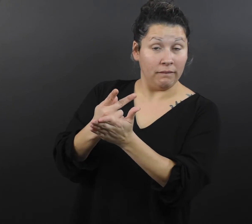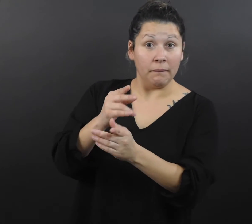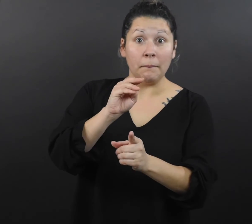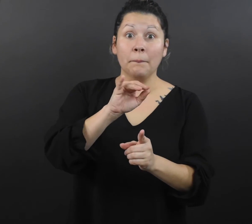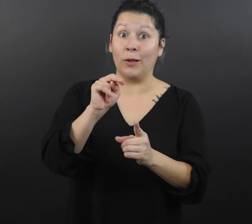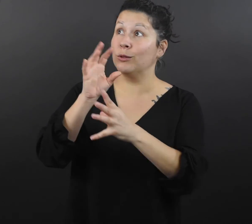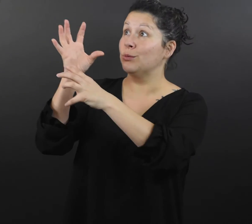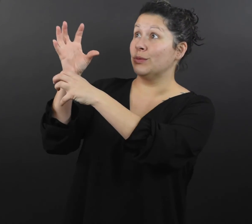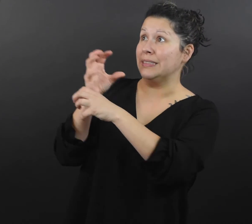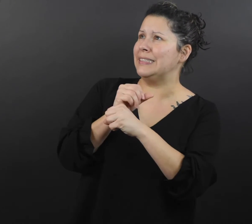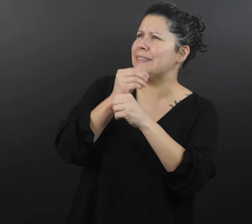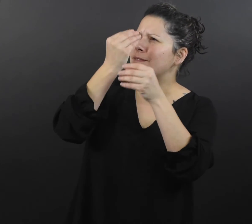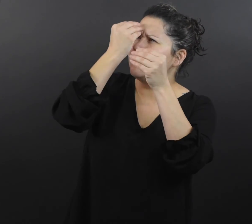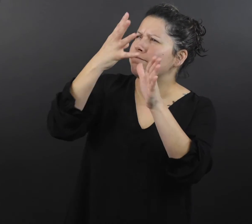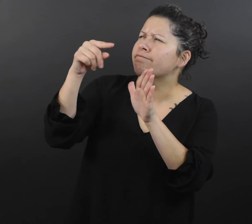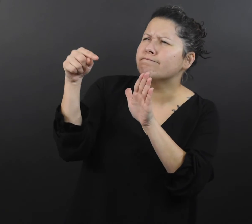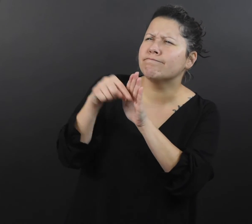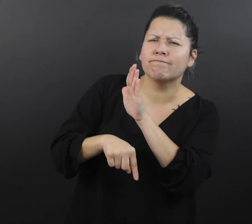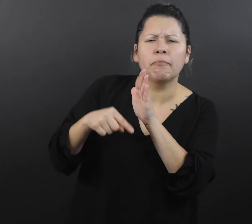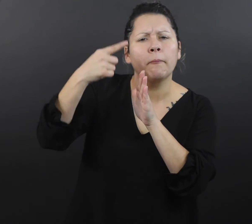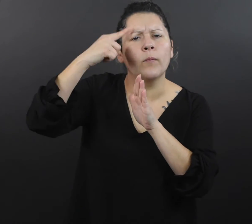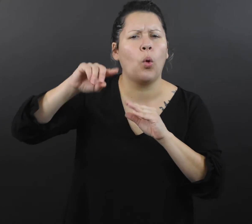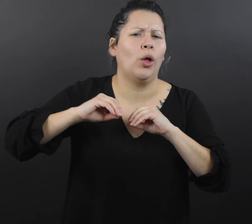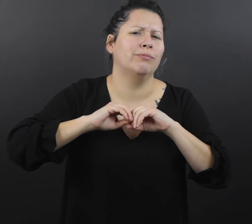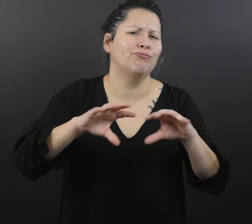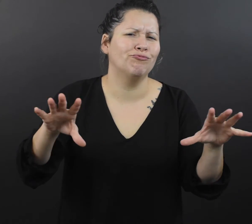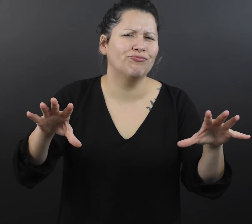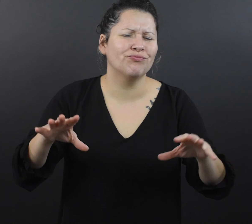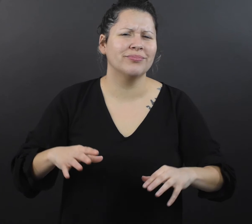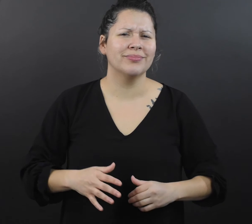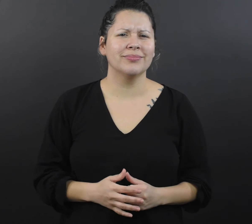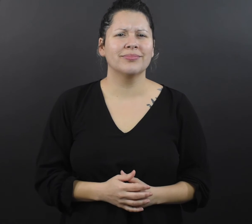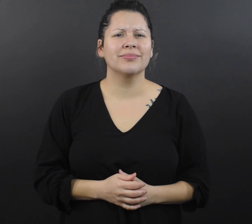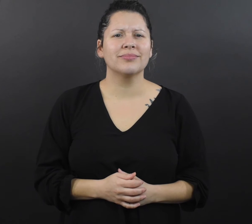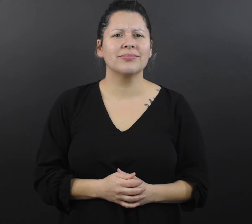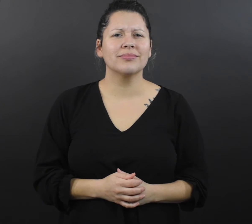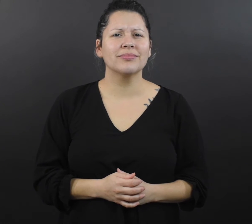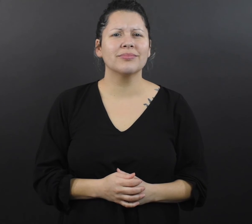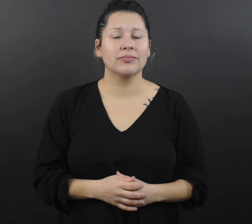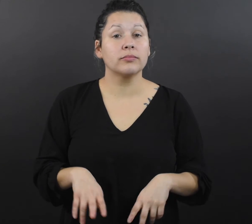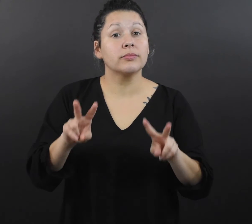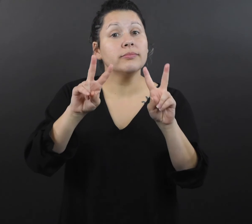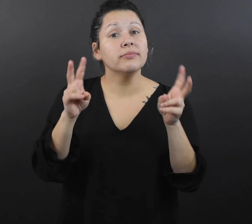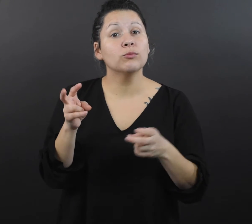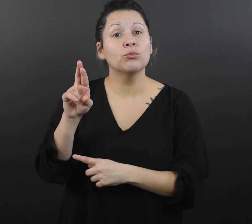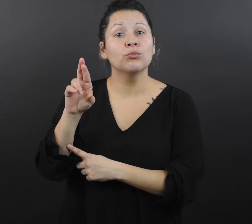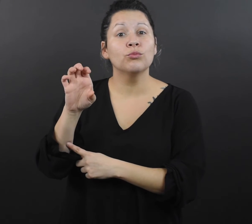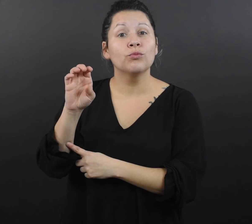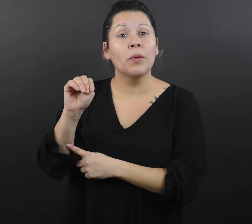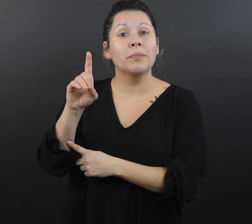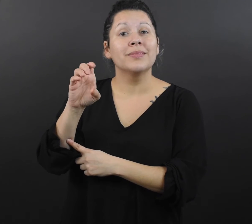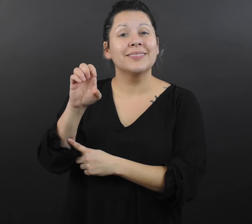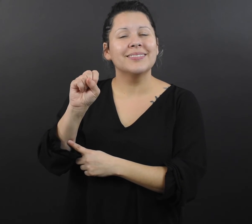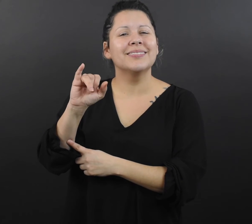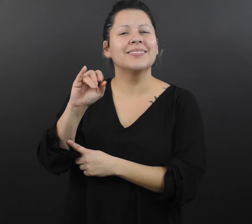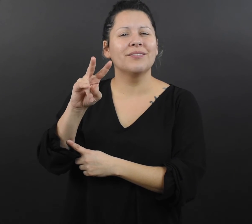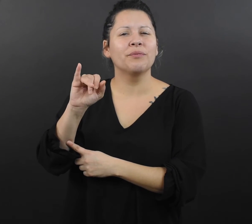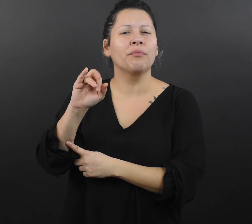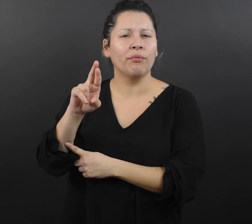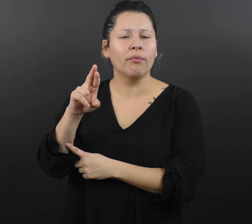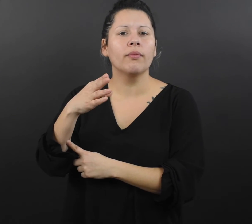and Minnesota has received details of the allocation.